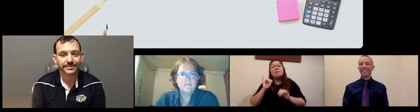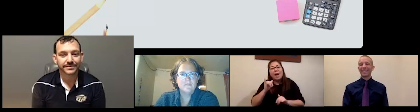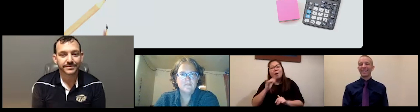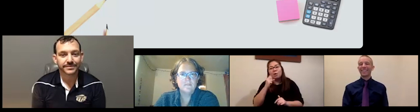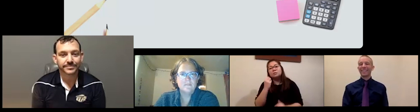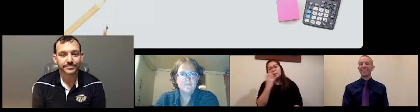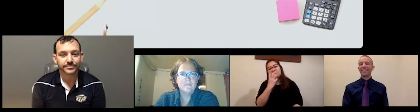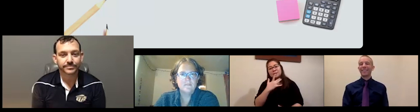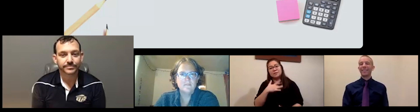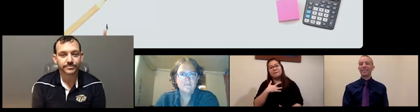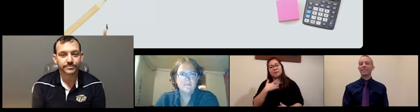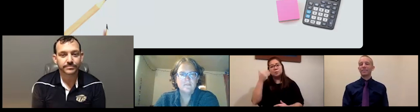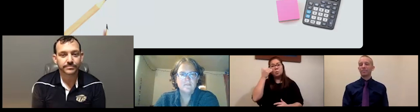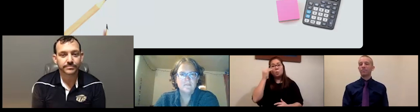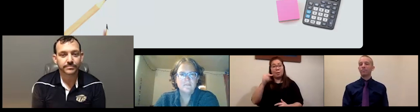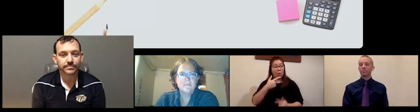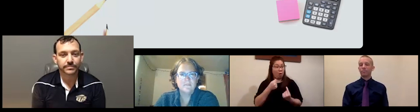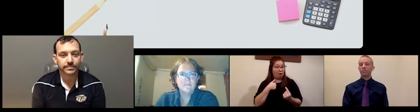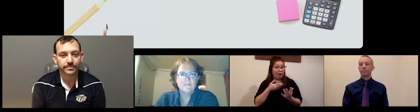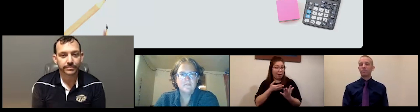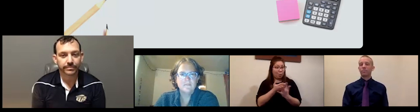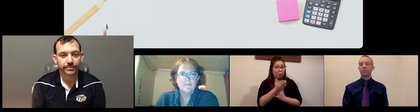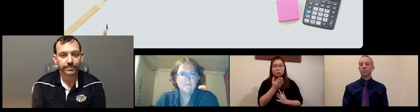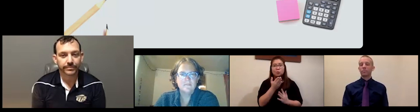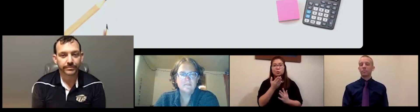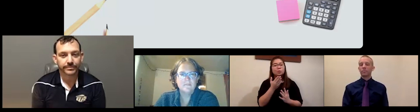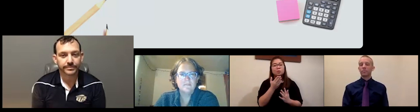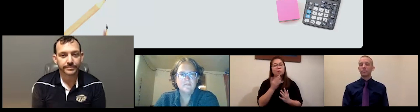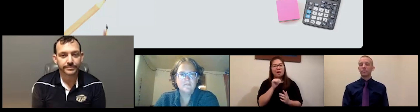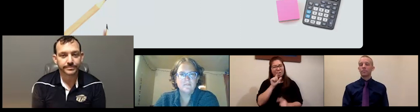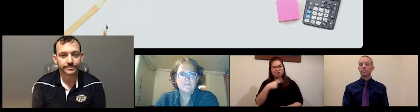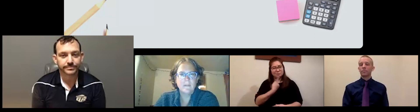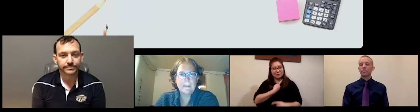That was an amazing feeling to know that with what I was going through, it wasn’t just me.